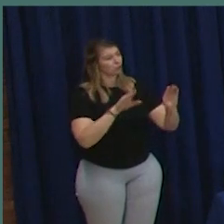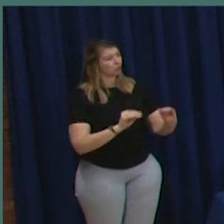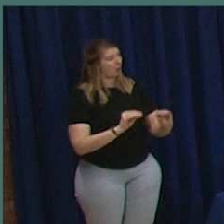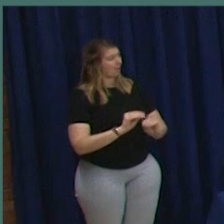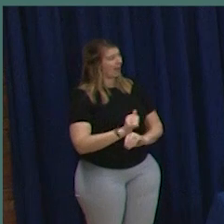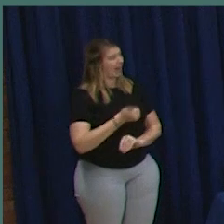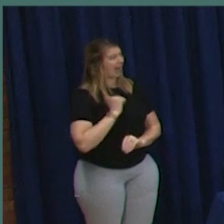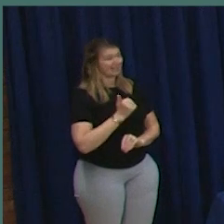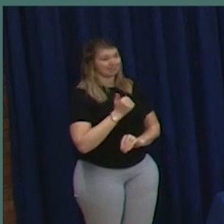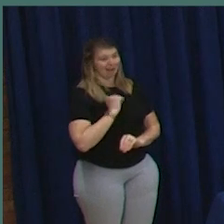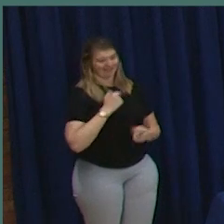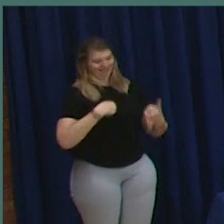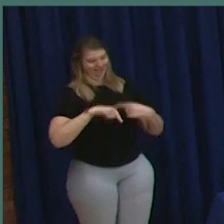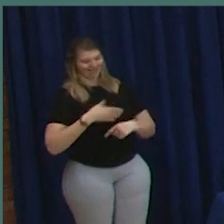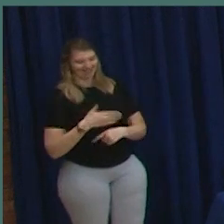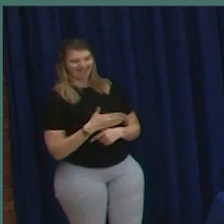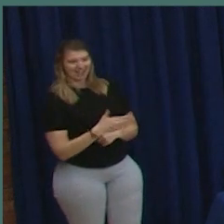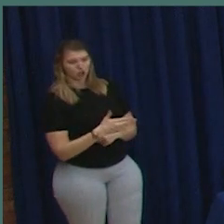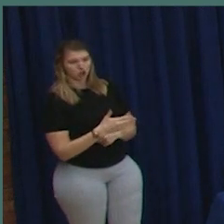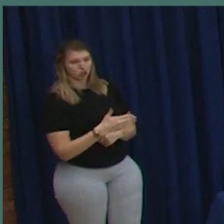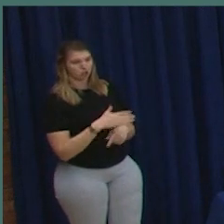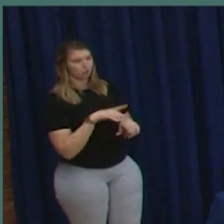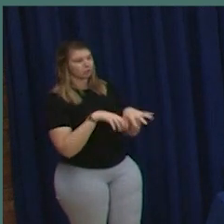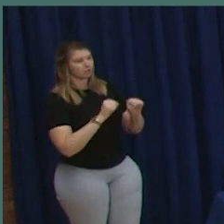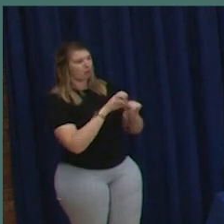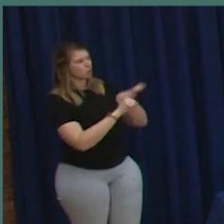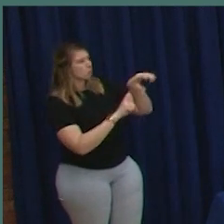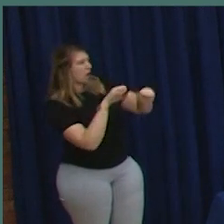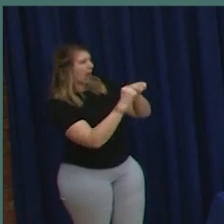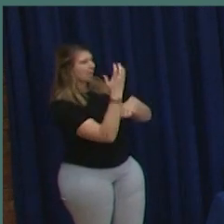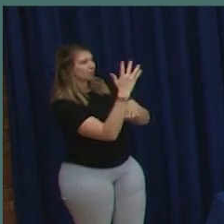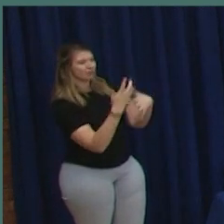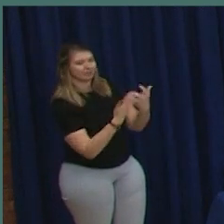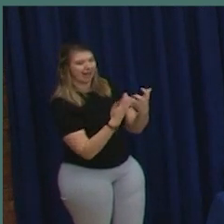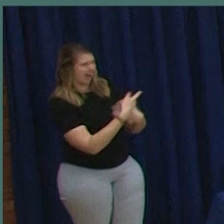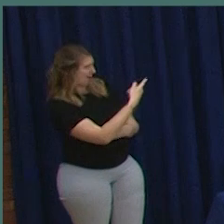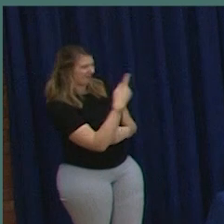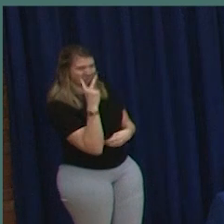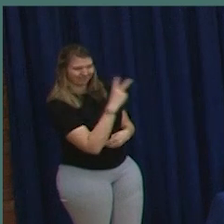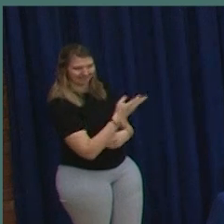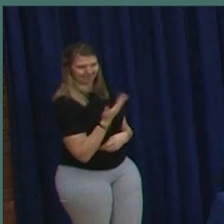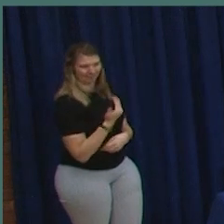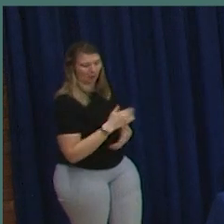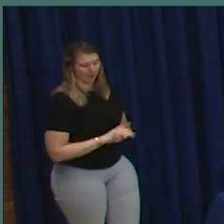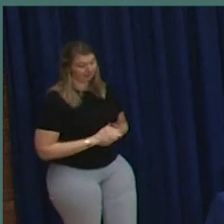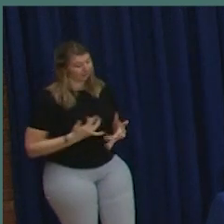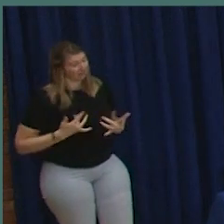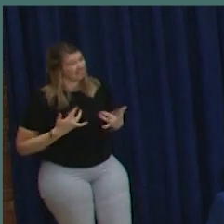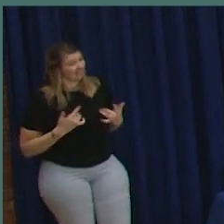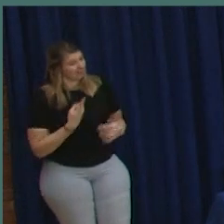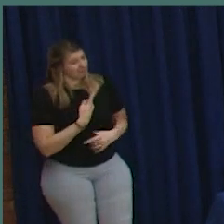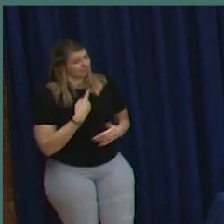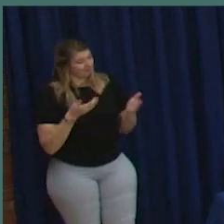us fish to climb a tree because, and this is quite exposing for me, as a former academic as a coach,